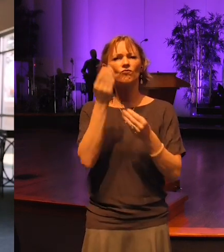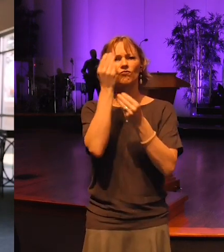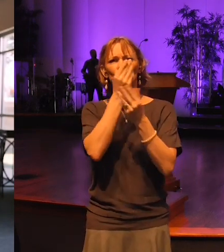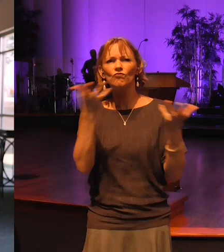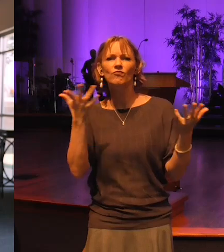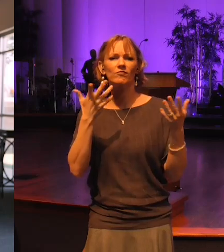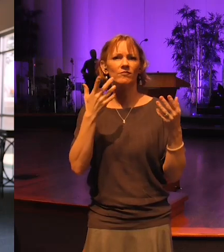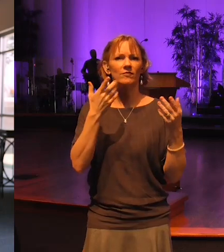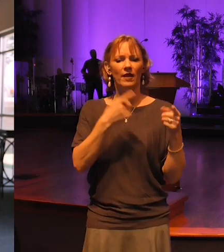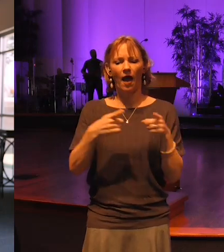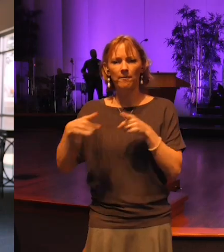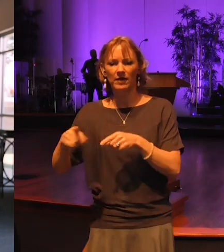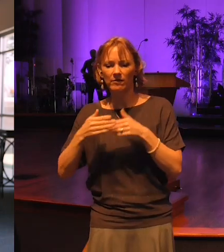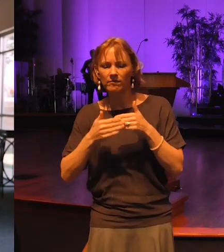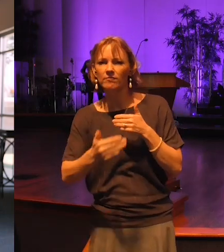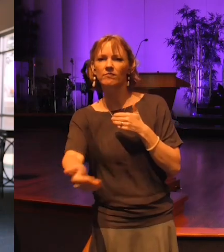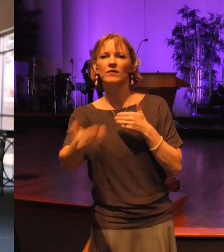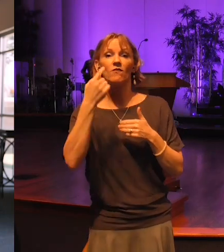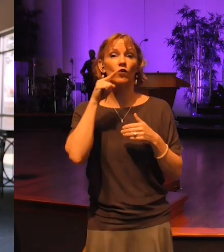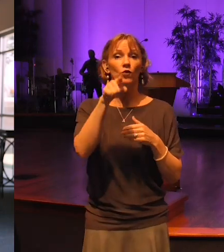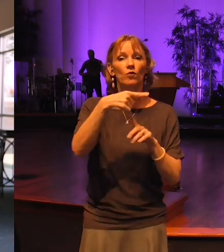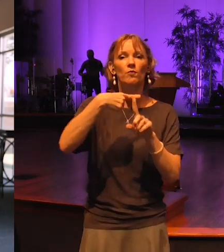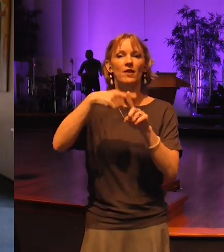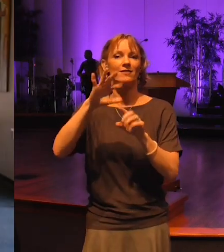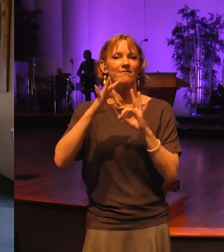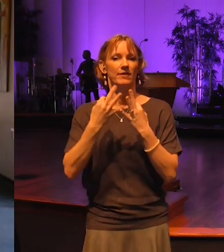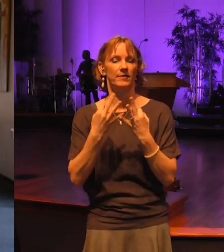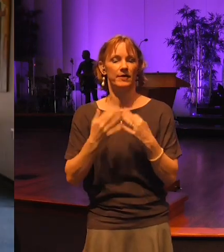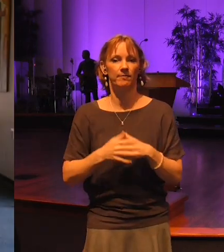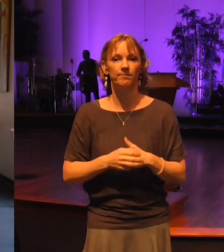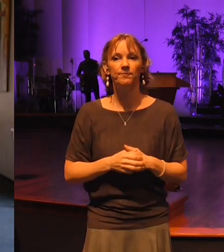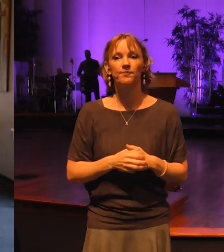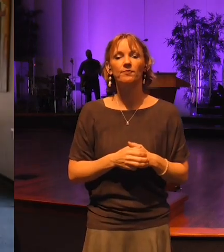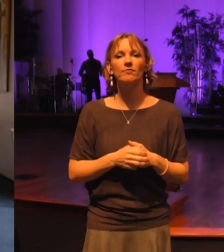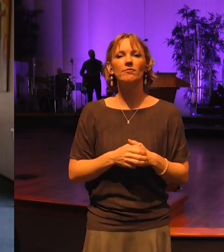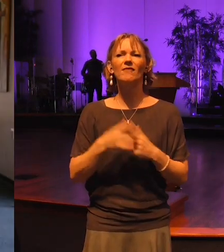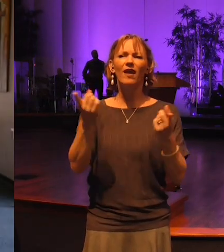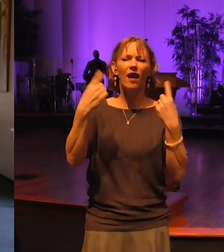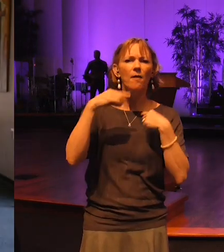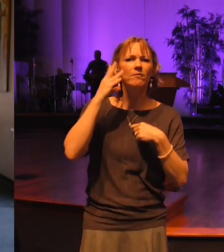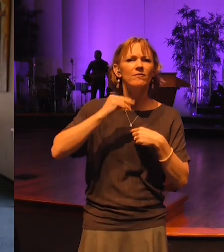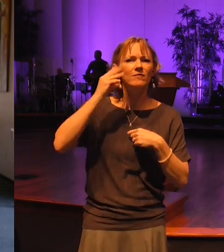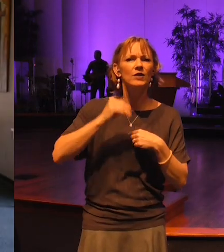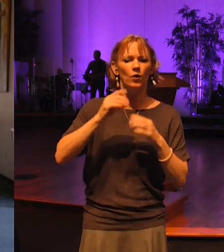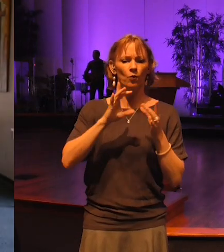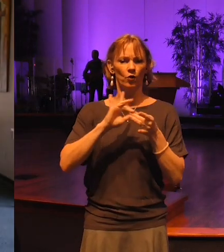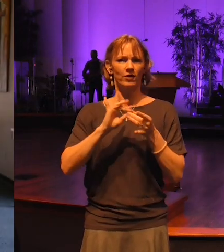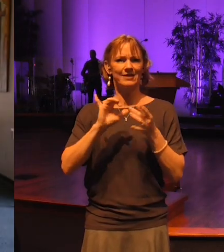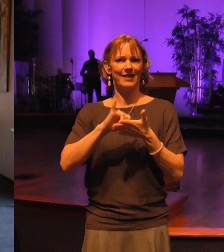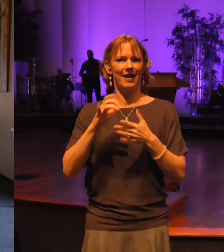coming up at Mile High Church for you and your family come experience Words That Heal Stories of